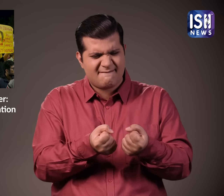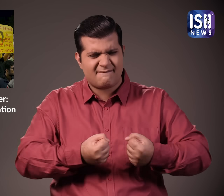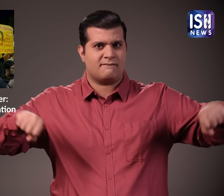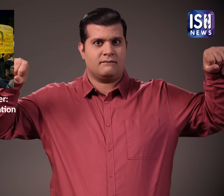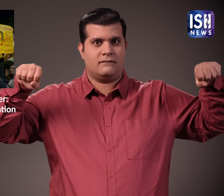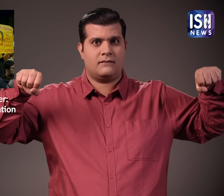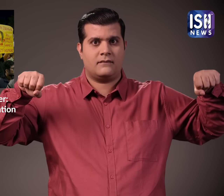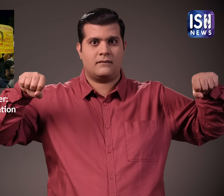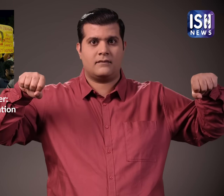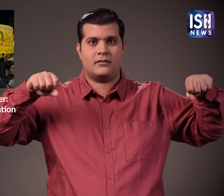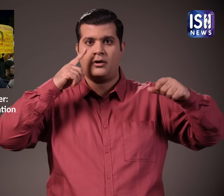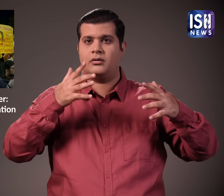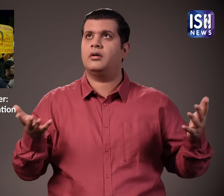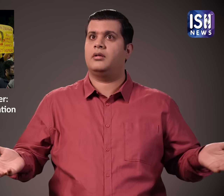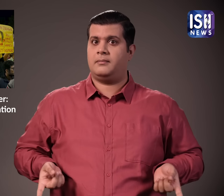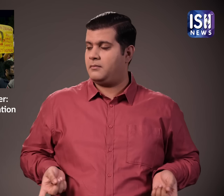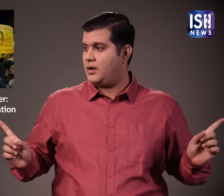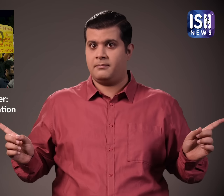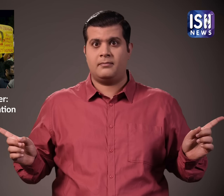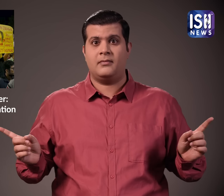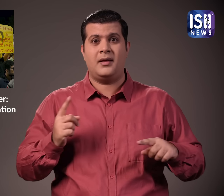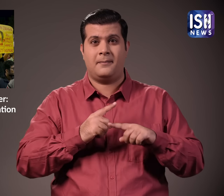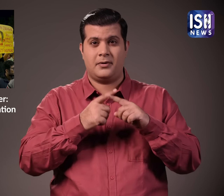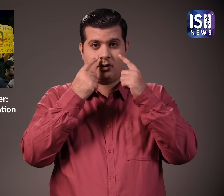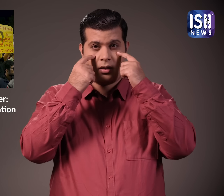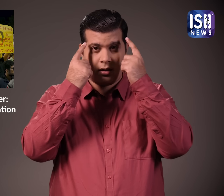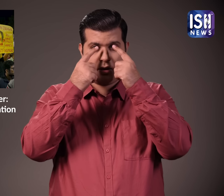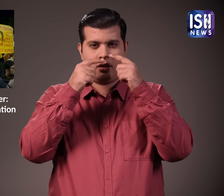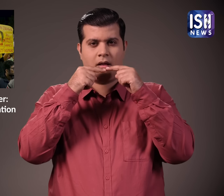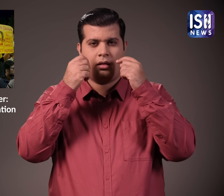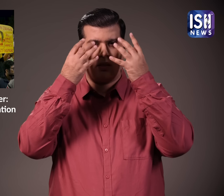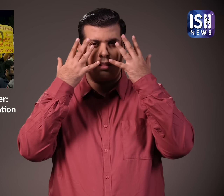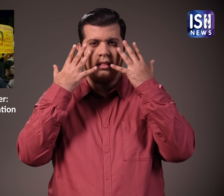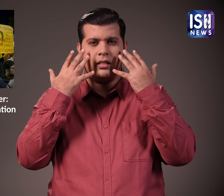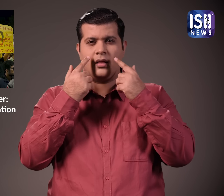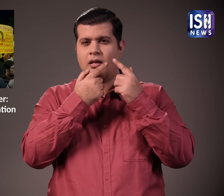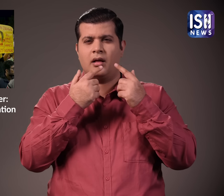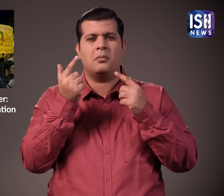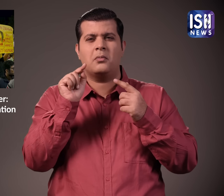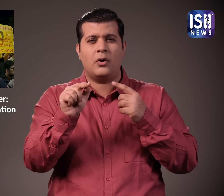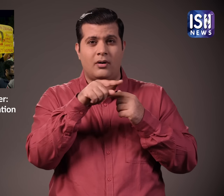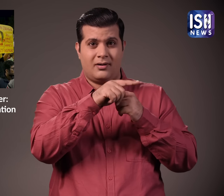They had been pulled apart and she was lying there. Her eyes were bleeding.